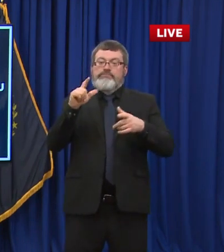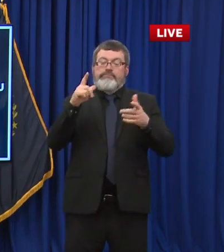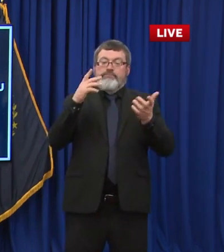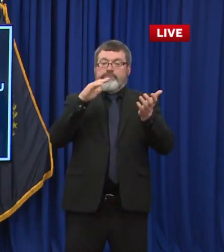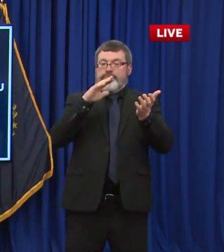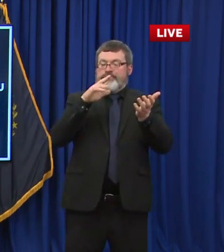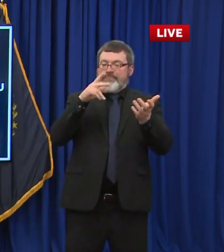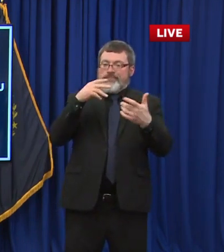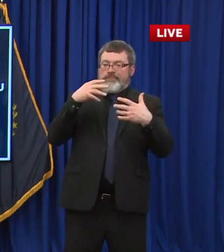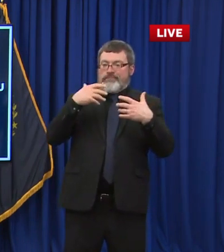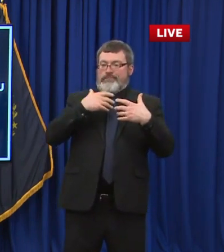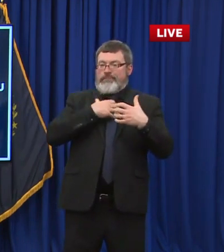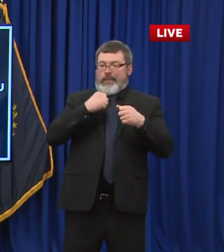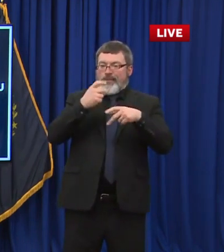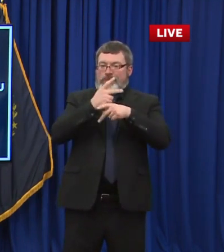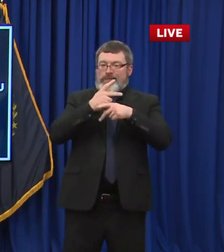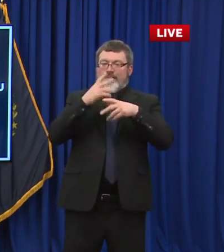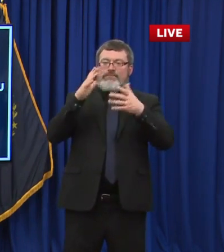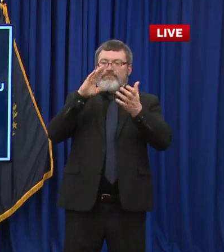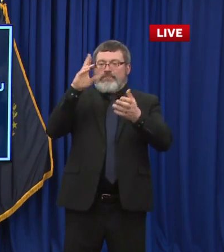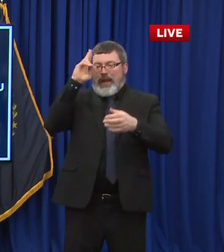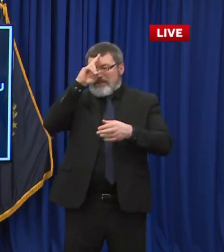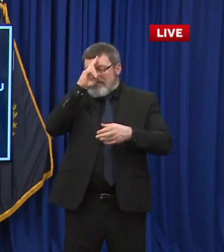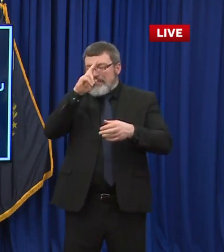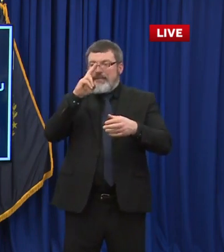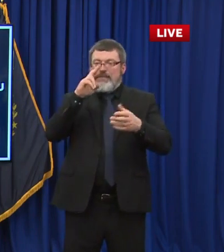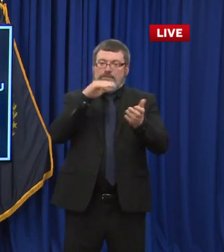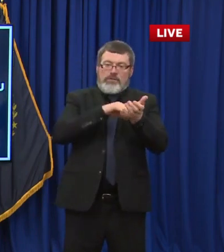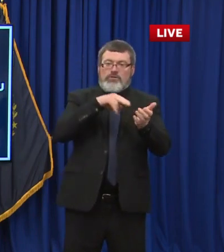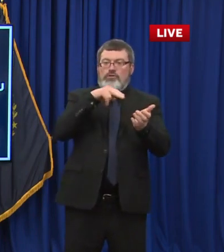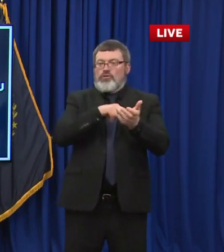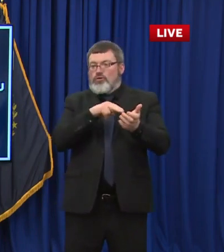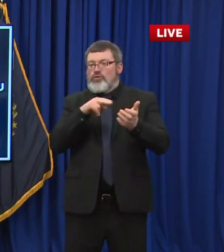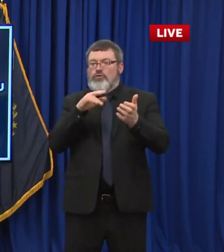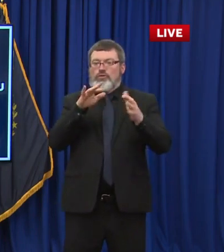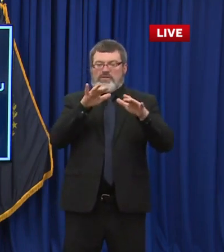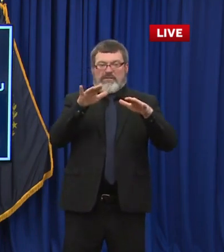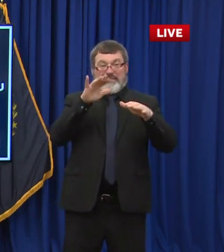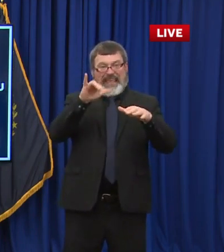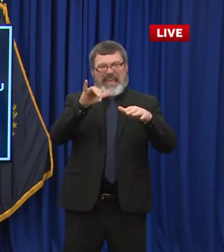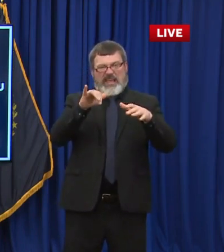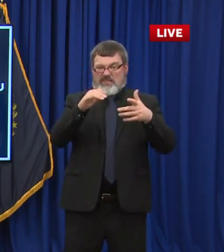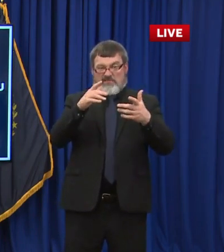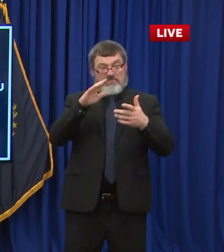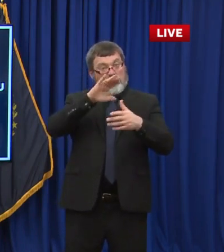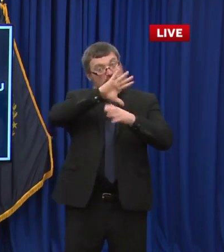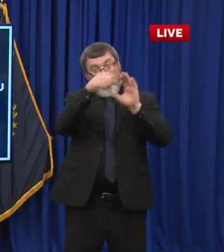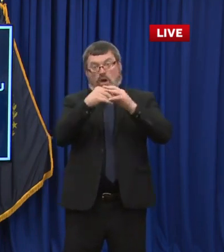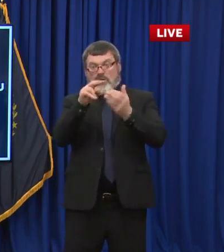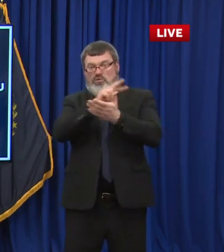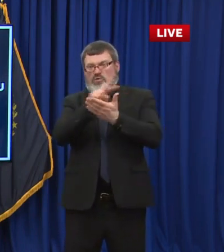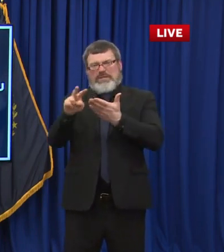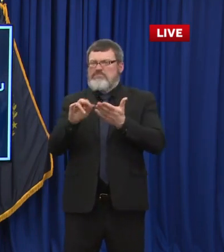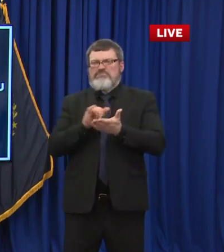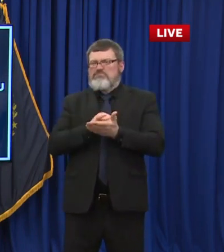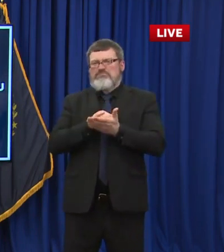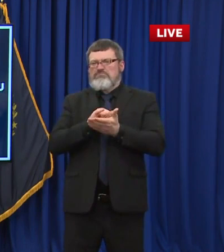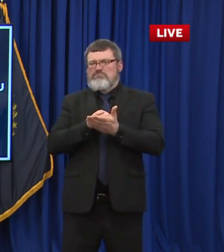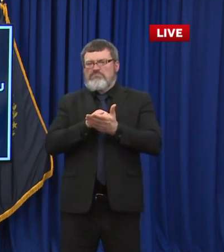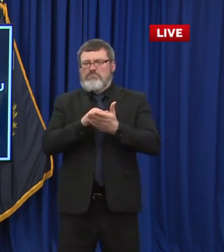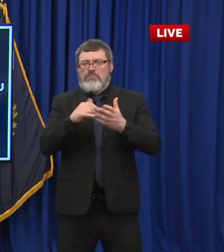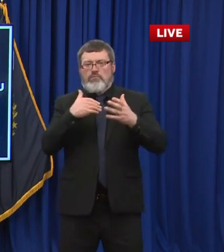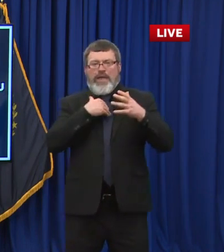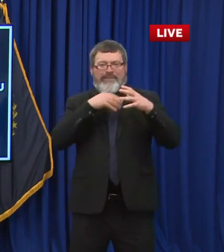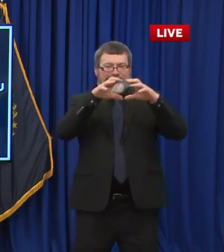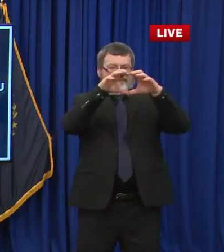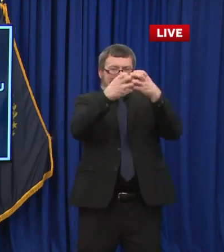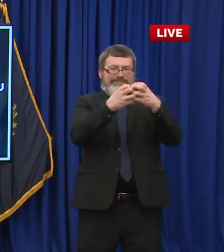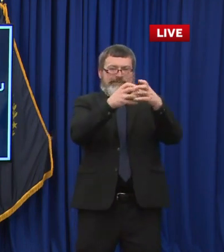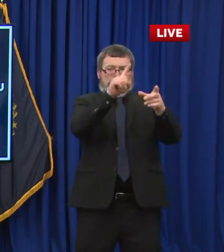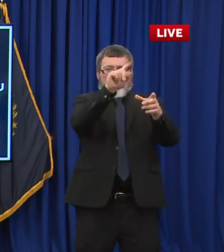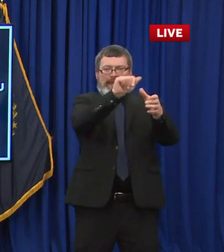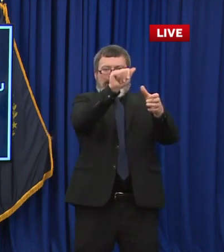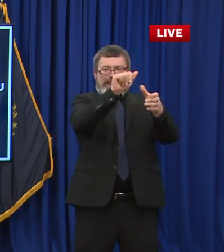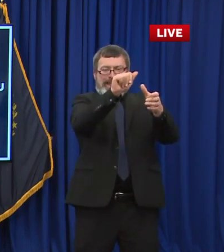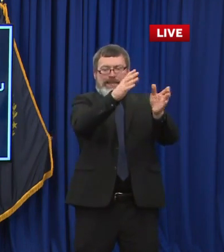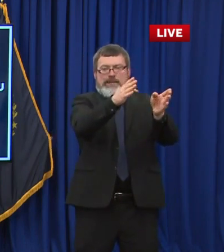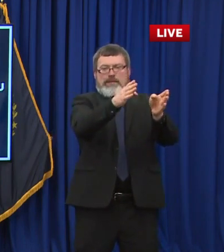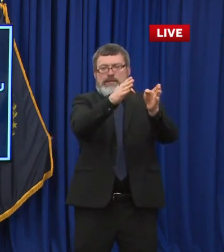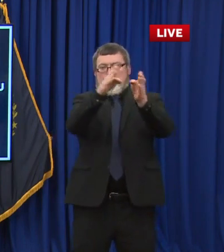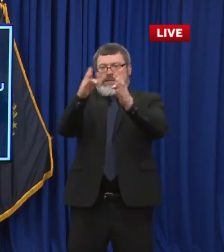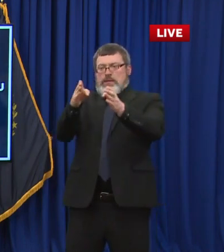LOOTING ALL OF THE HEALTH CARE WORKERS THAT WE WANT TO GET TO WE WE ARE NOT GOING TO HAVE ENOUGH VACCINE TO DO THEM ALL OBVIOUSLY THE FIRST WEEK AND SO THERE IS A PRIORITIZATION EVEN